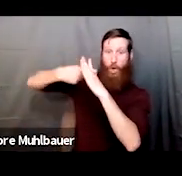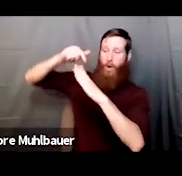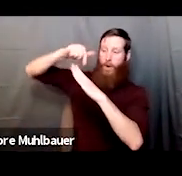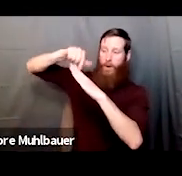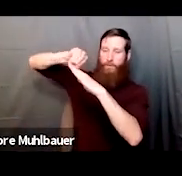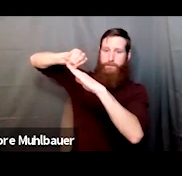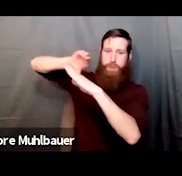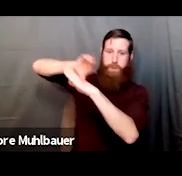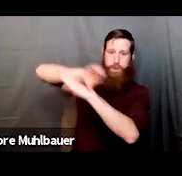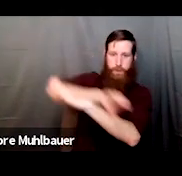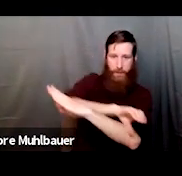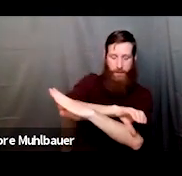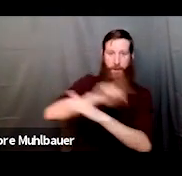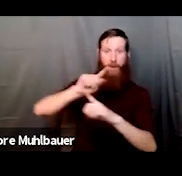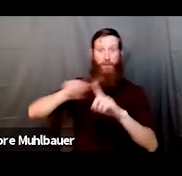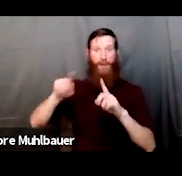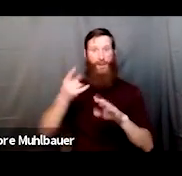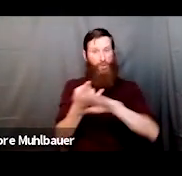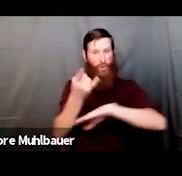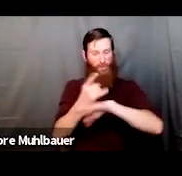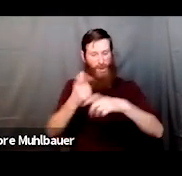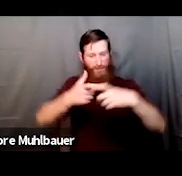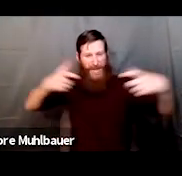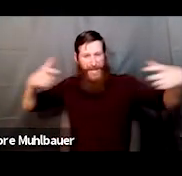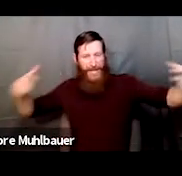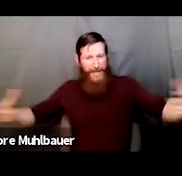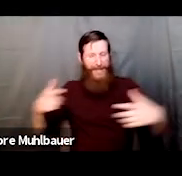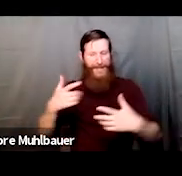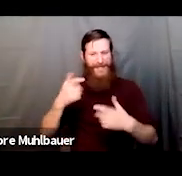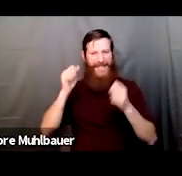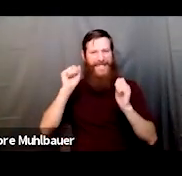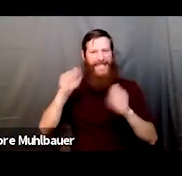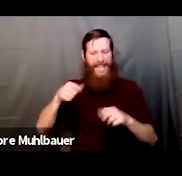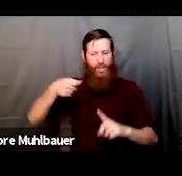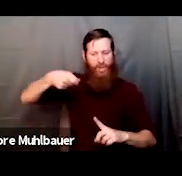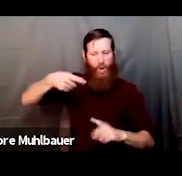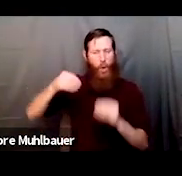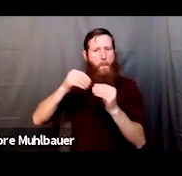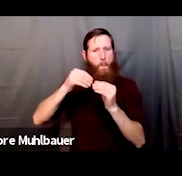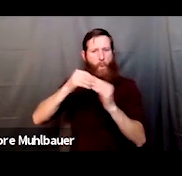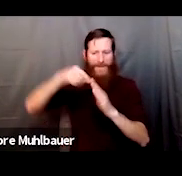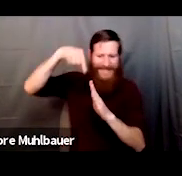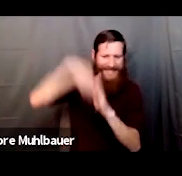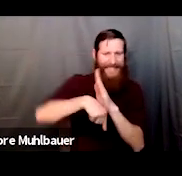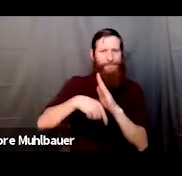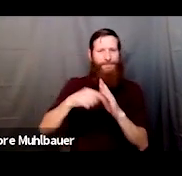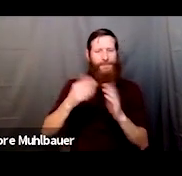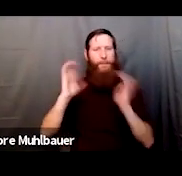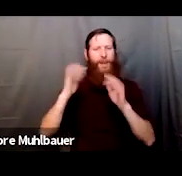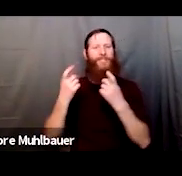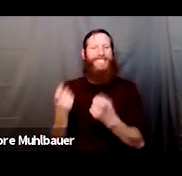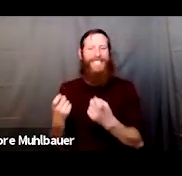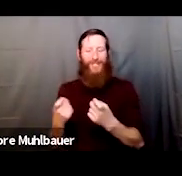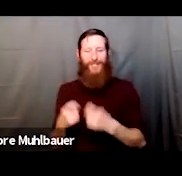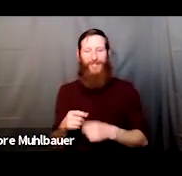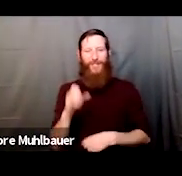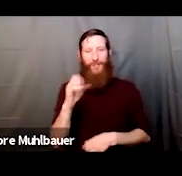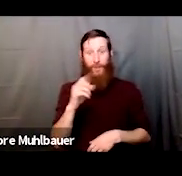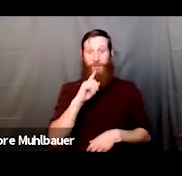but because they are so much bigger, they have the potential to trigger much deeper in the snowpack then skiers do